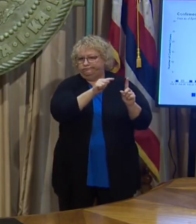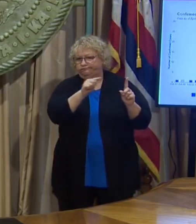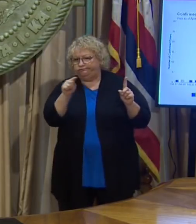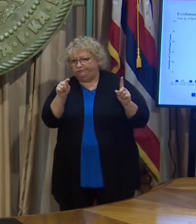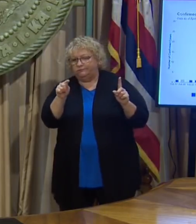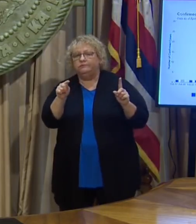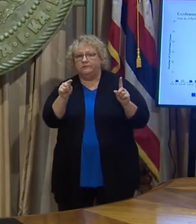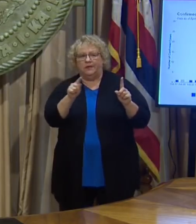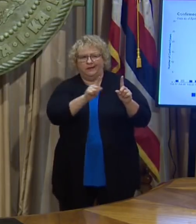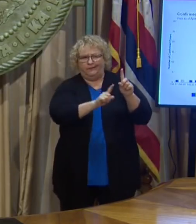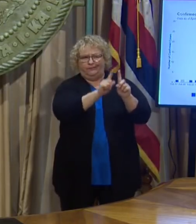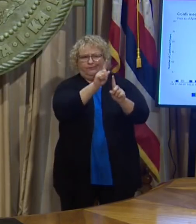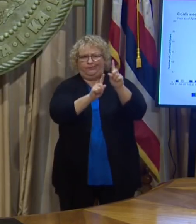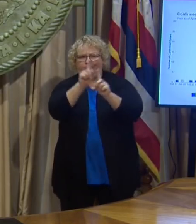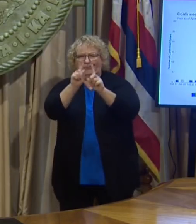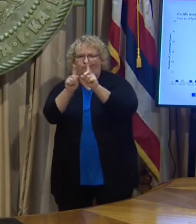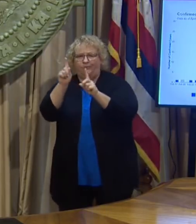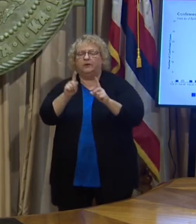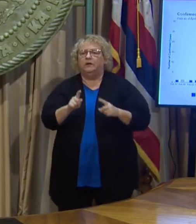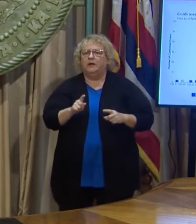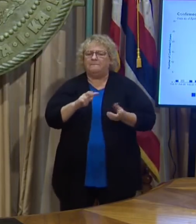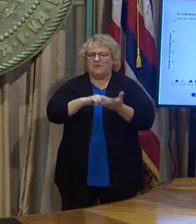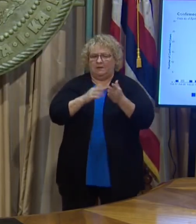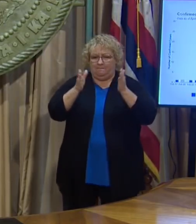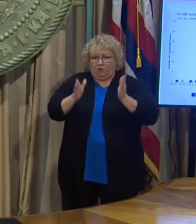THIS DATA IS THE ONSET OF CASES.